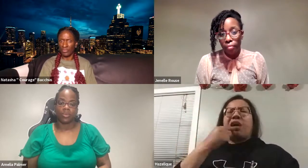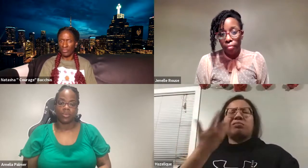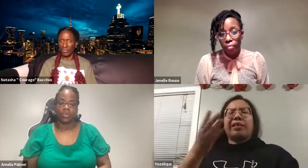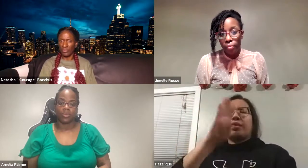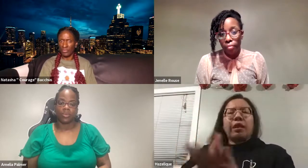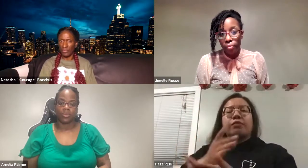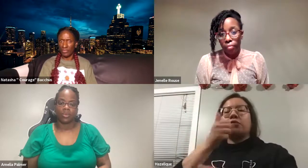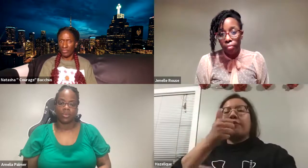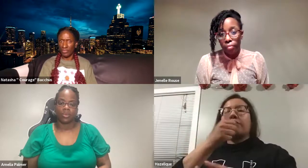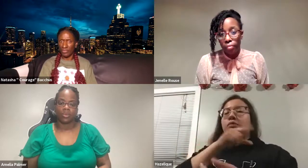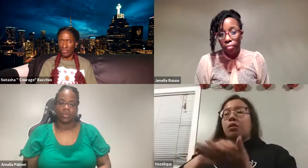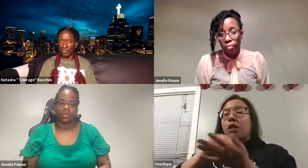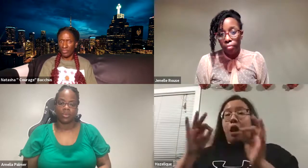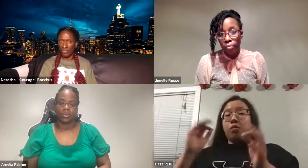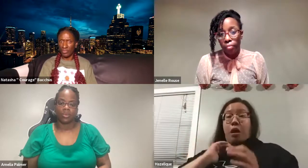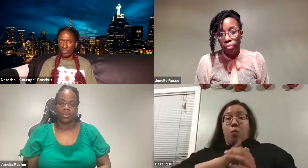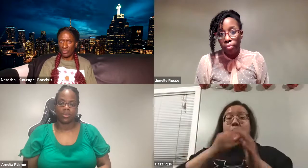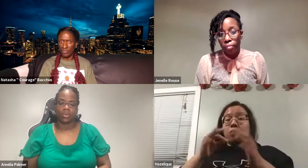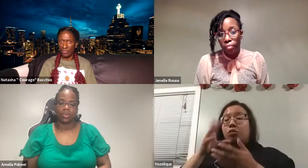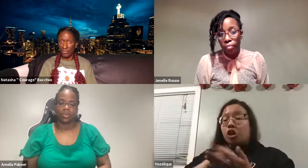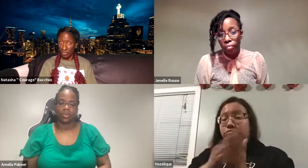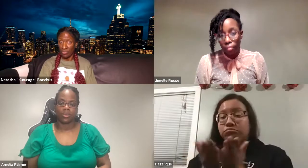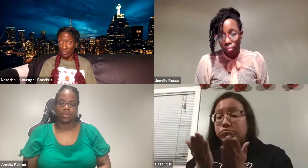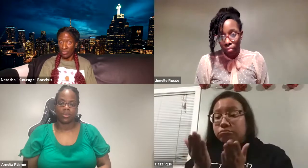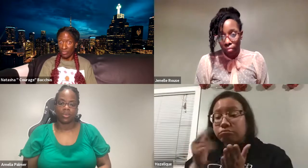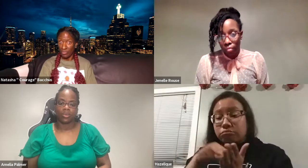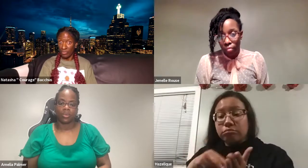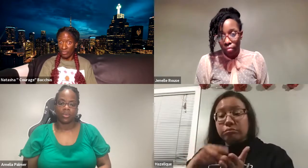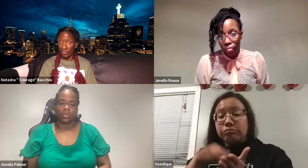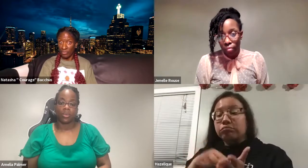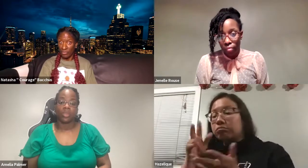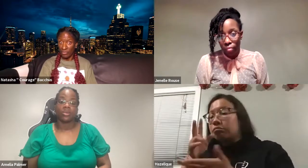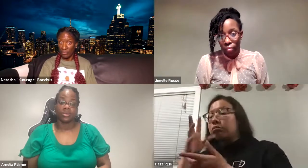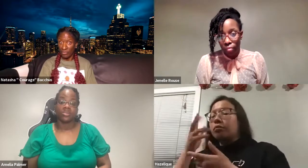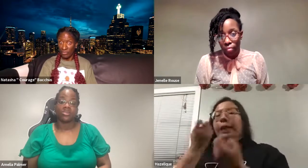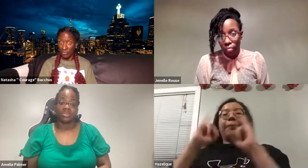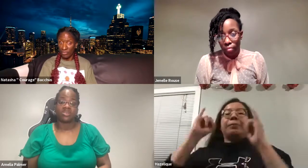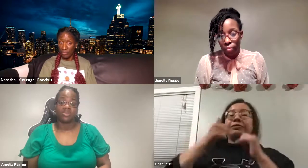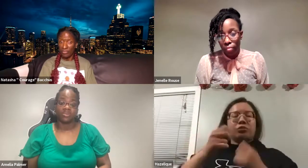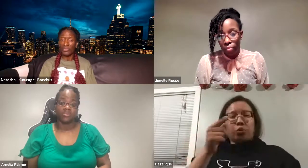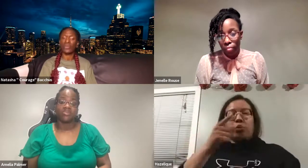but the emphasis with my people is not so much about having it